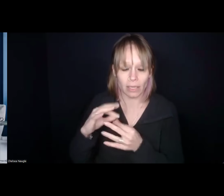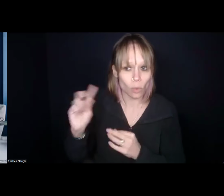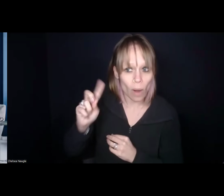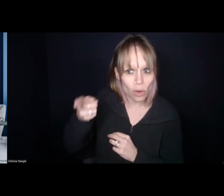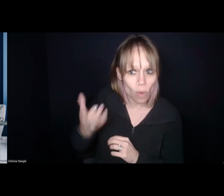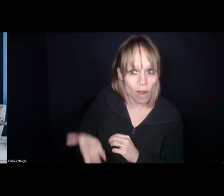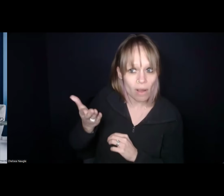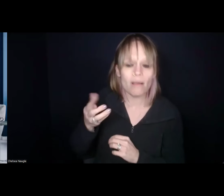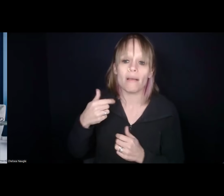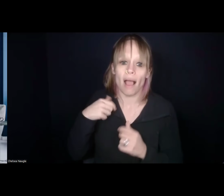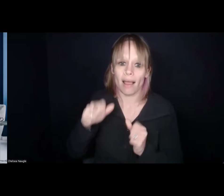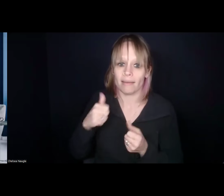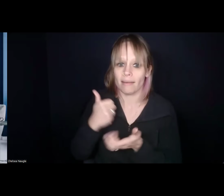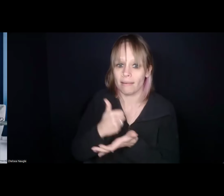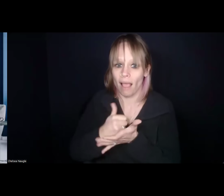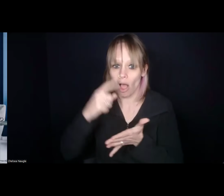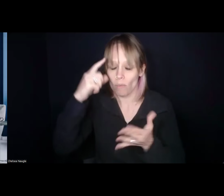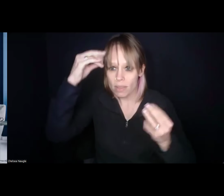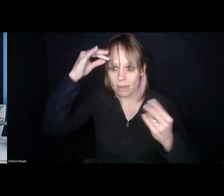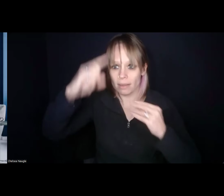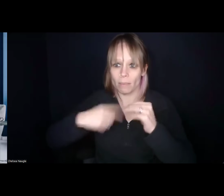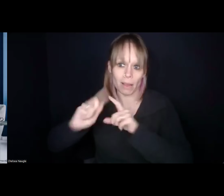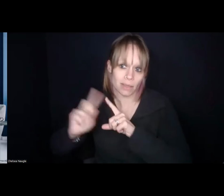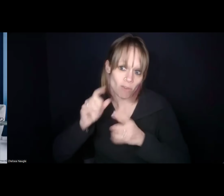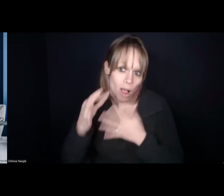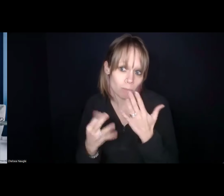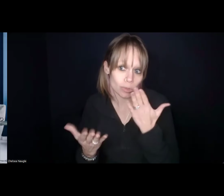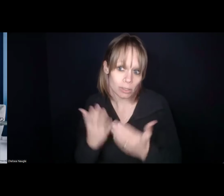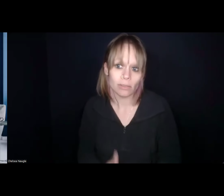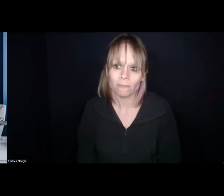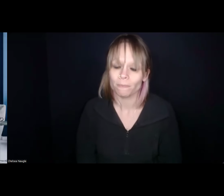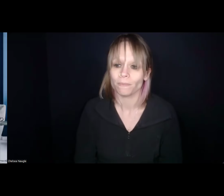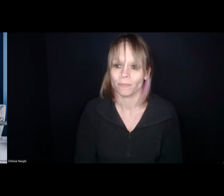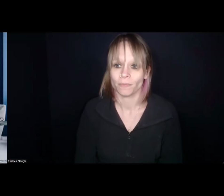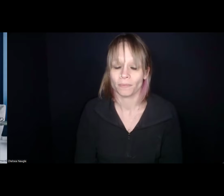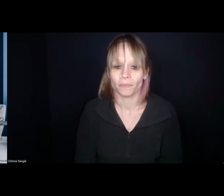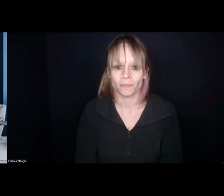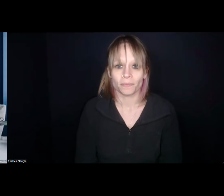brainstorm a couple of things.